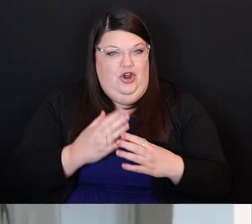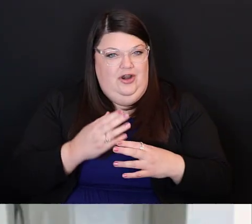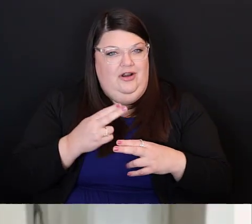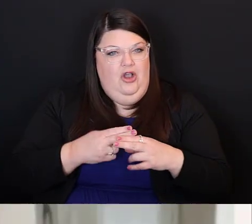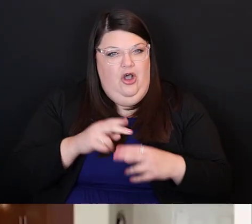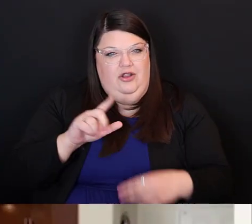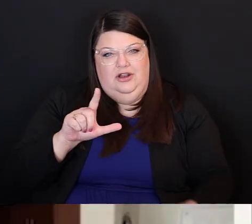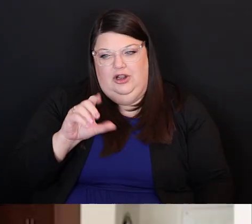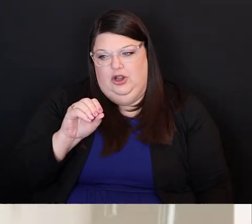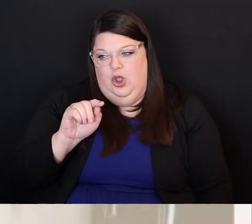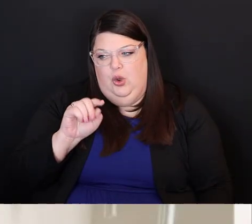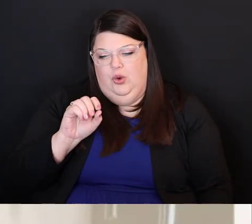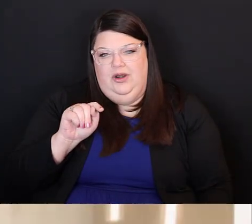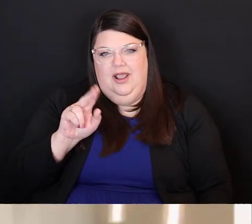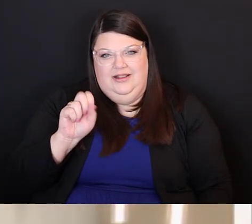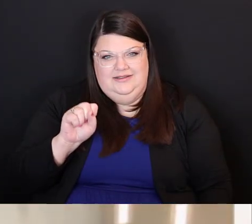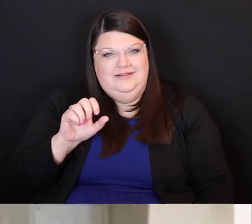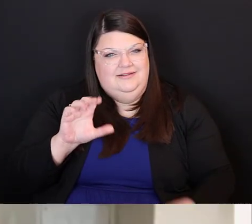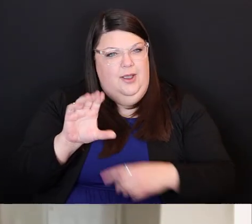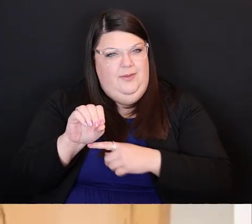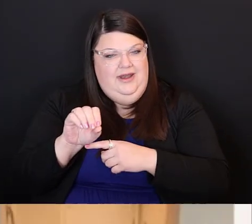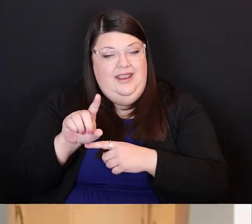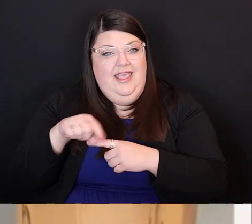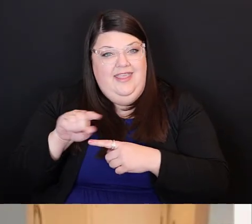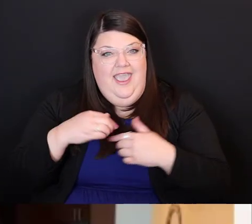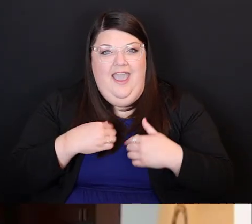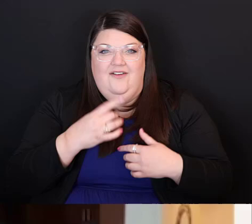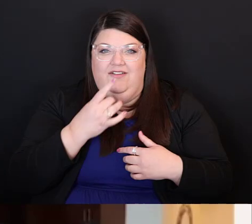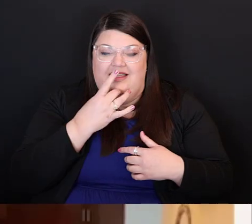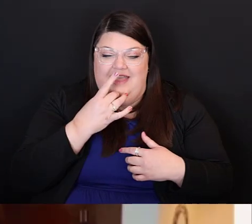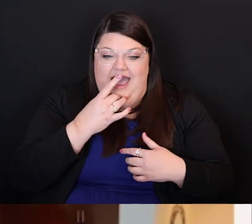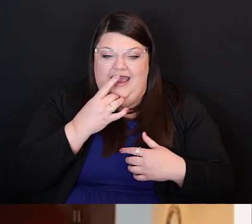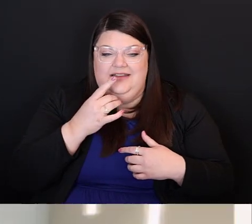control lights by pointing at them or a fan or TV. And there's no Wi-Fi.